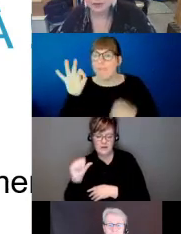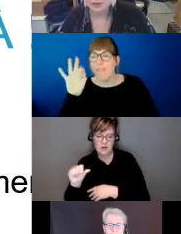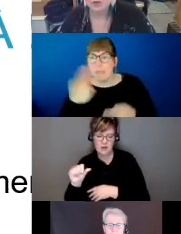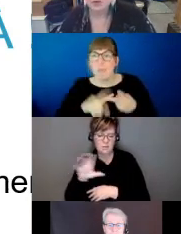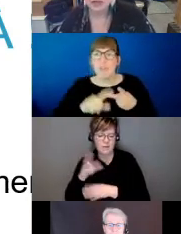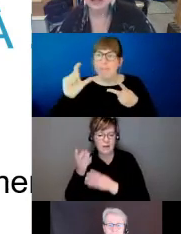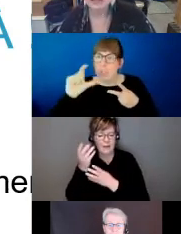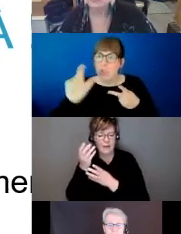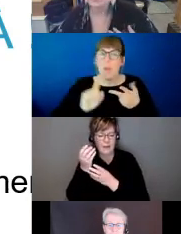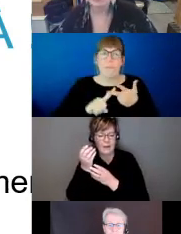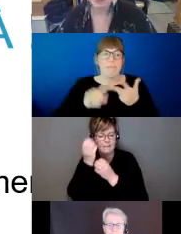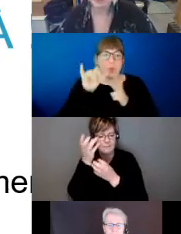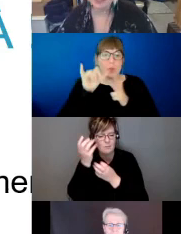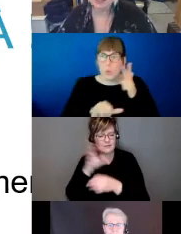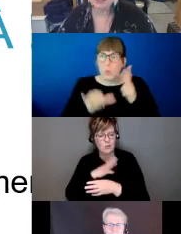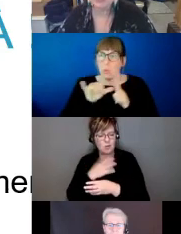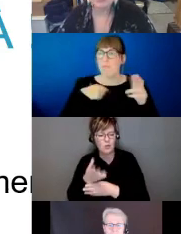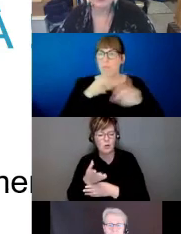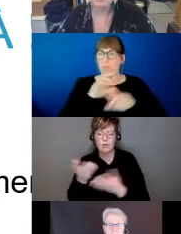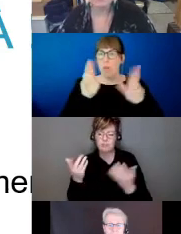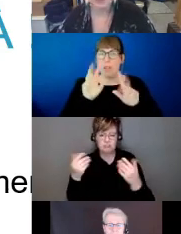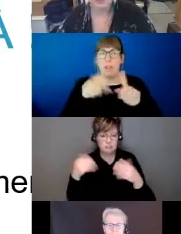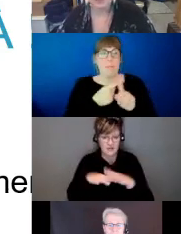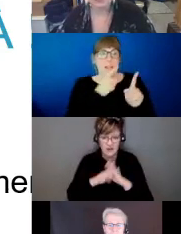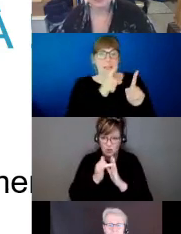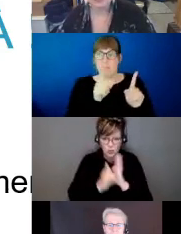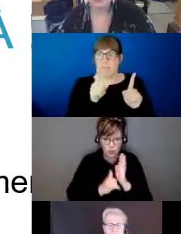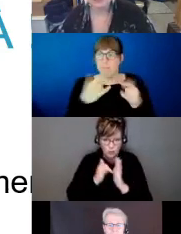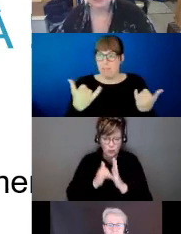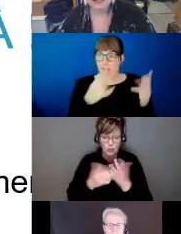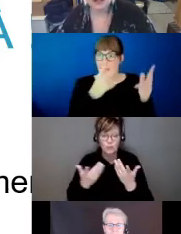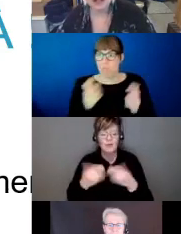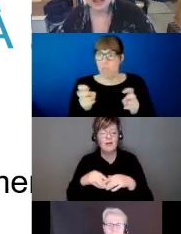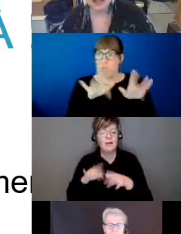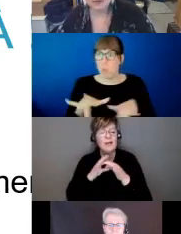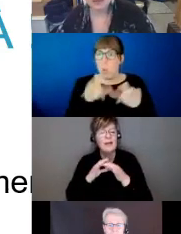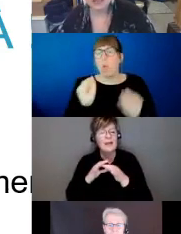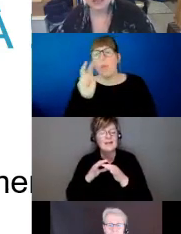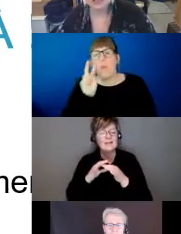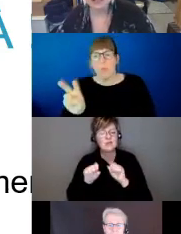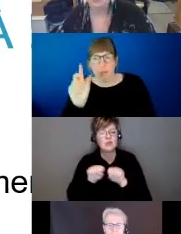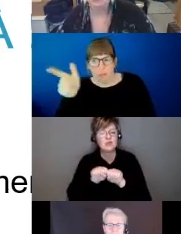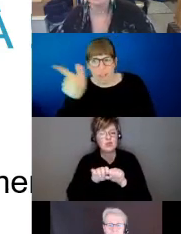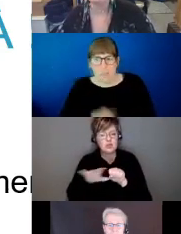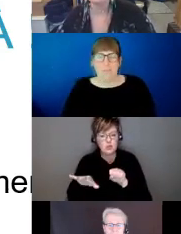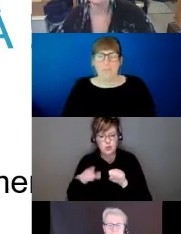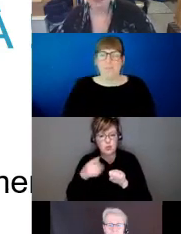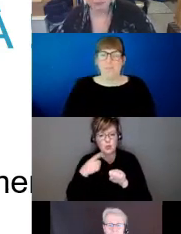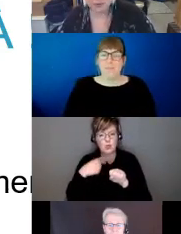FOR RECORDINGS OF THESE PRESENTATIONS. TO GET IN CONTACT WITH US, PLEASE BE SURE TO